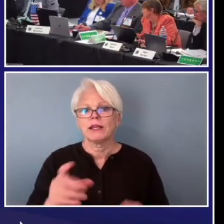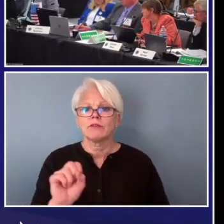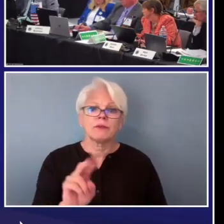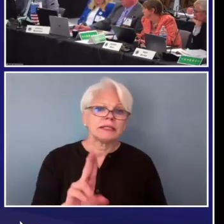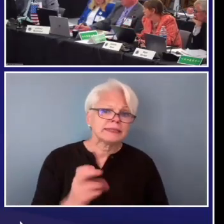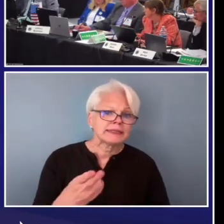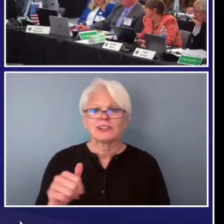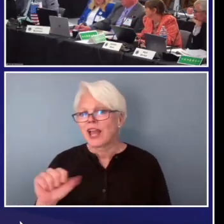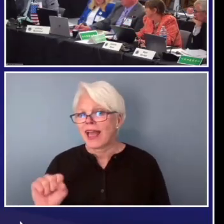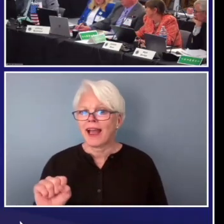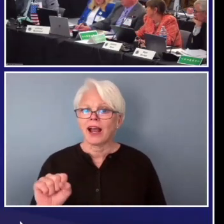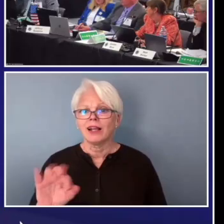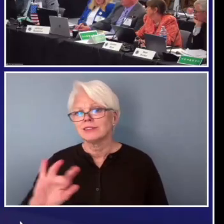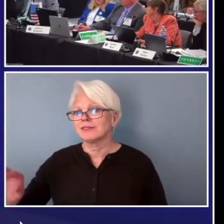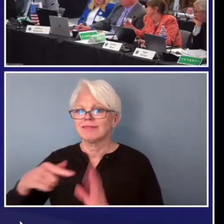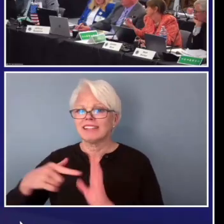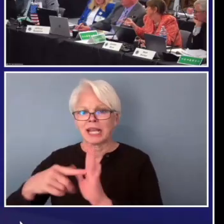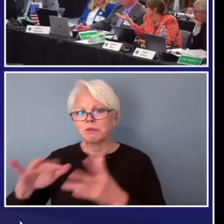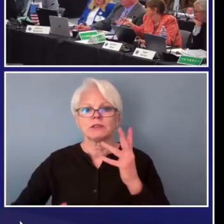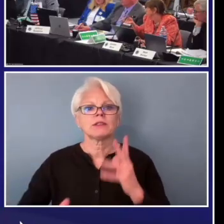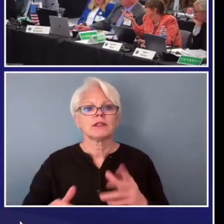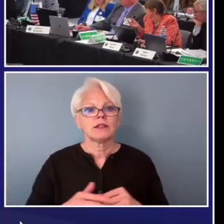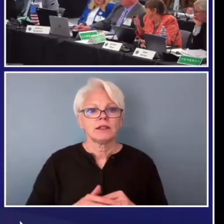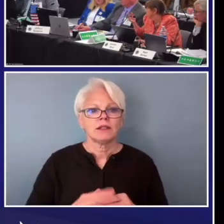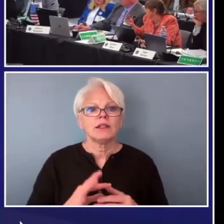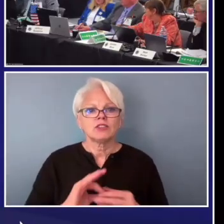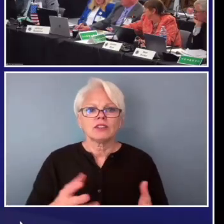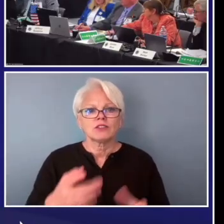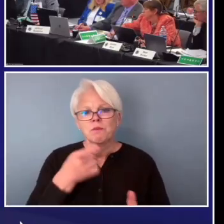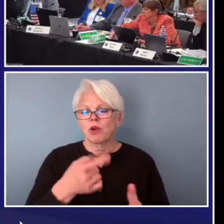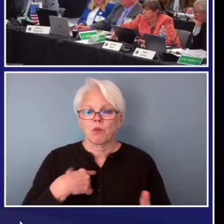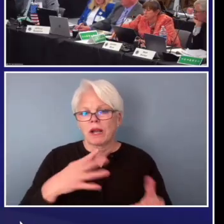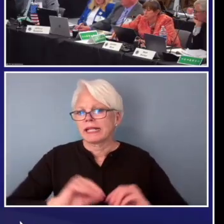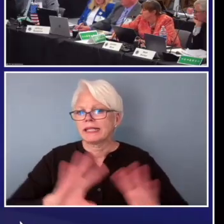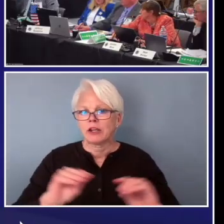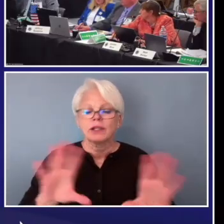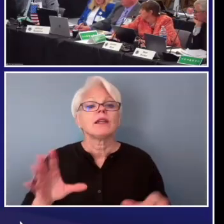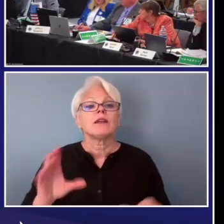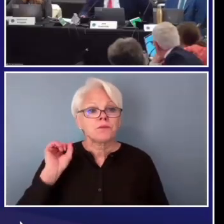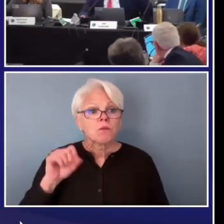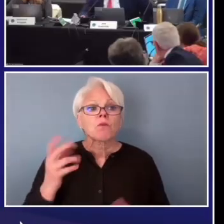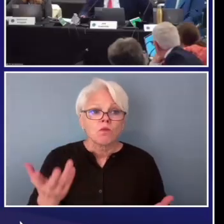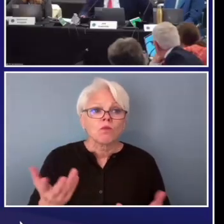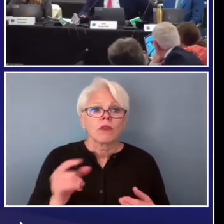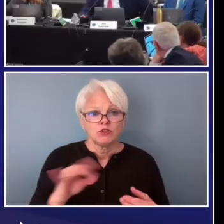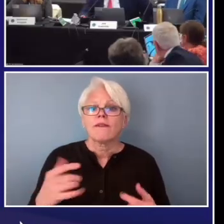Yeah, no, doubt. It goes to the point of wanting clarity. Right. No, yeah, I mean, we can only get to a certain level